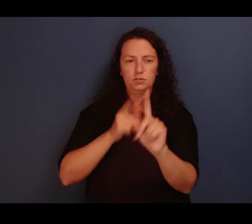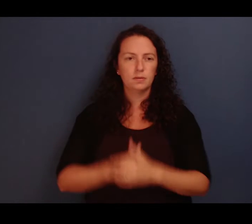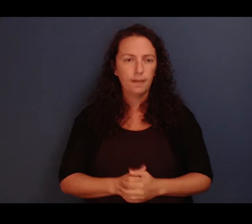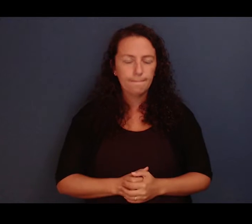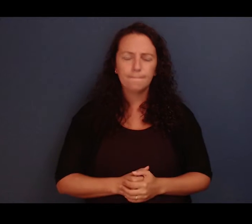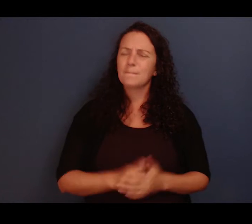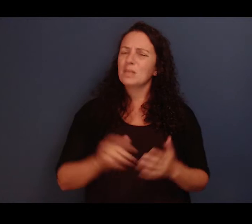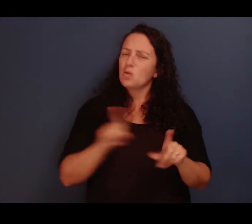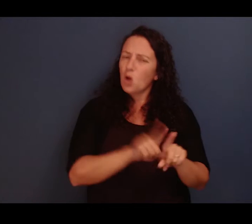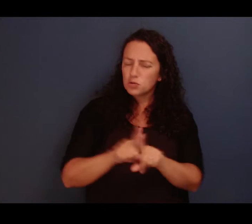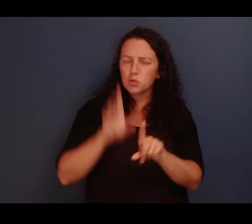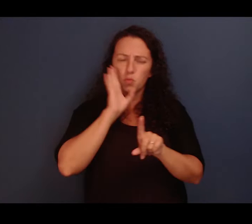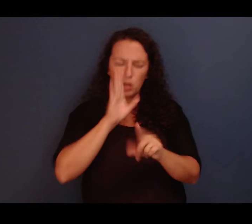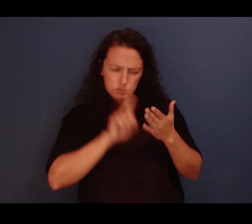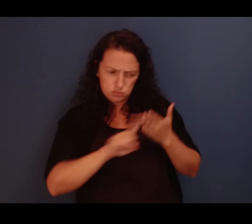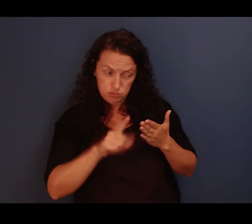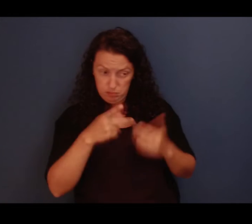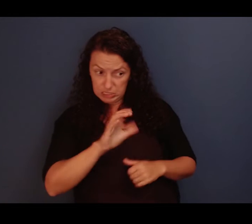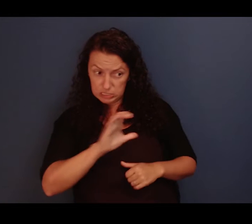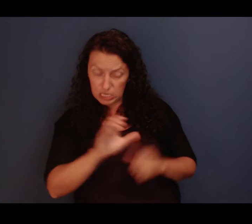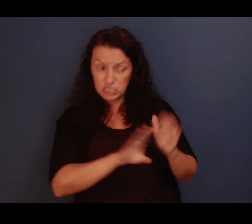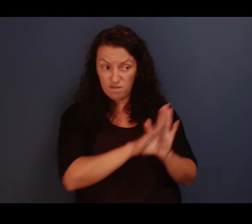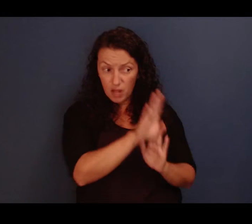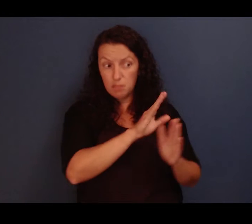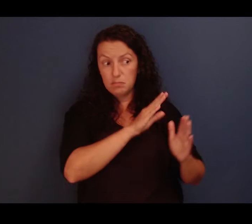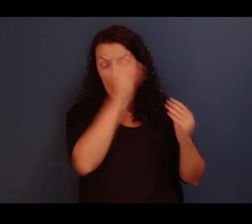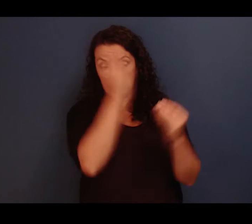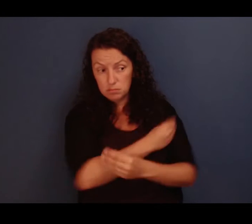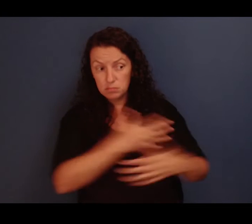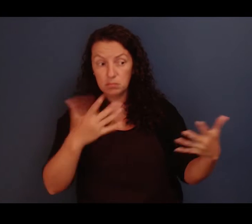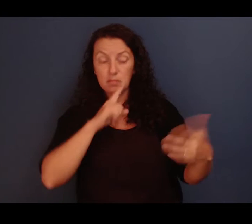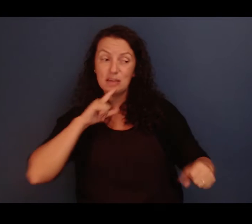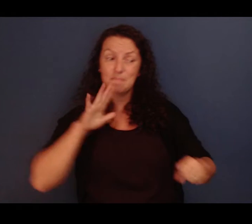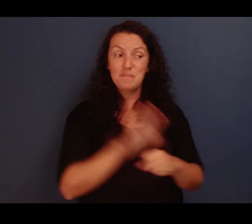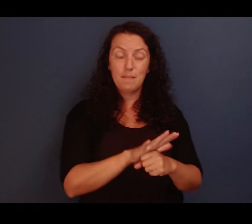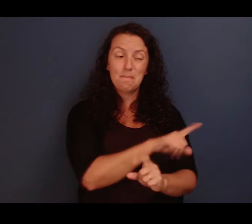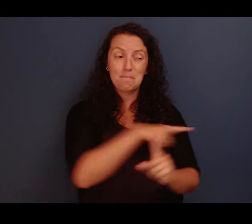And it makes sure that PCC has developed and communicated a commitment and plan to addresses